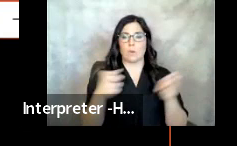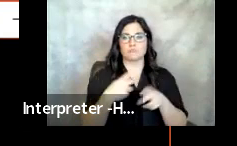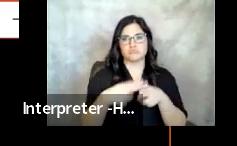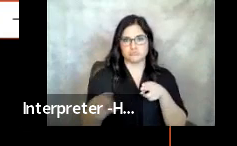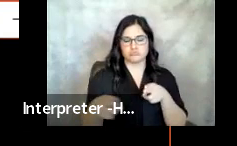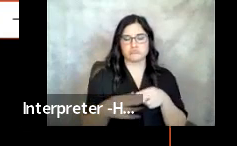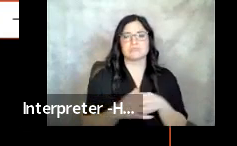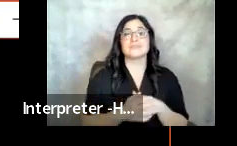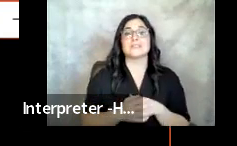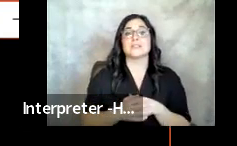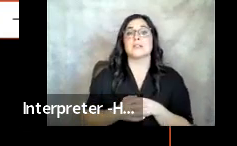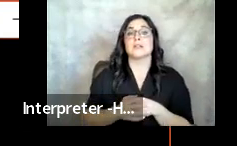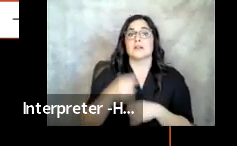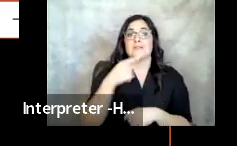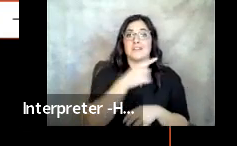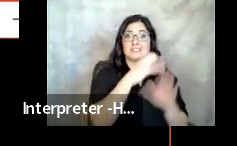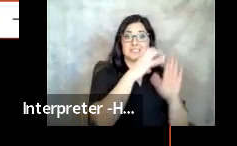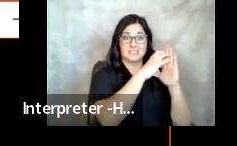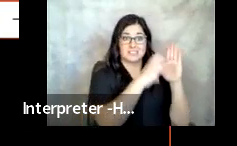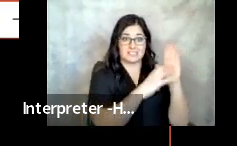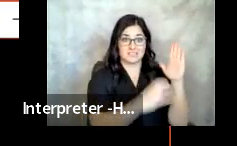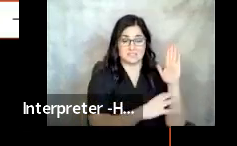He's talking with this historian is talking about,